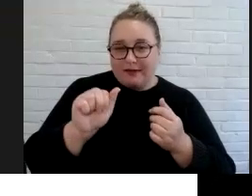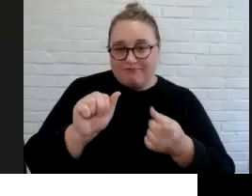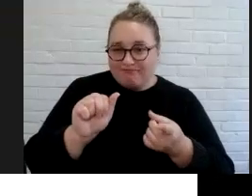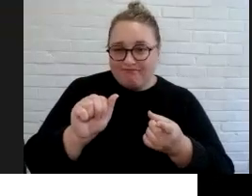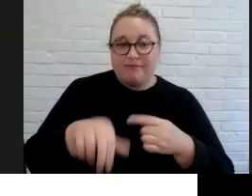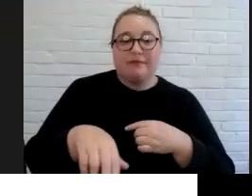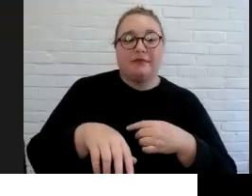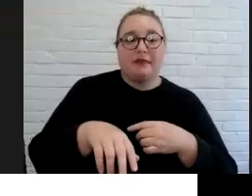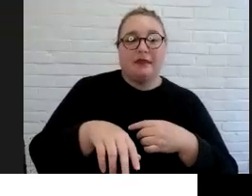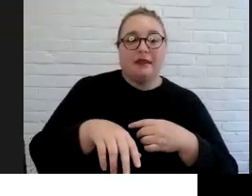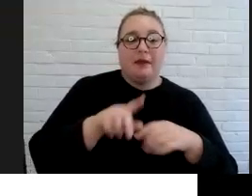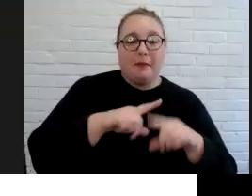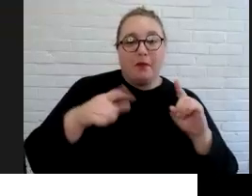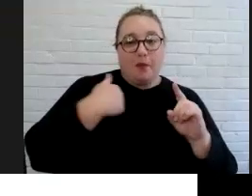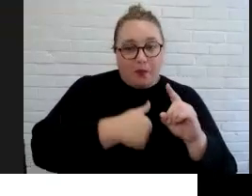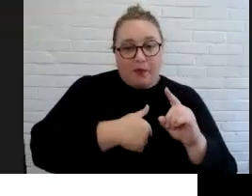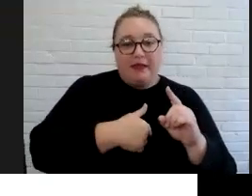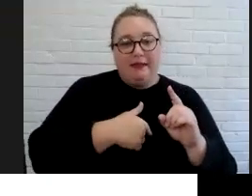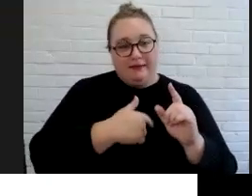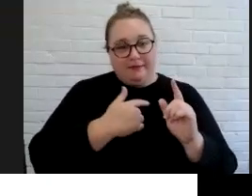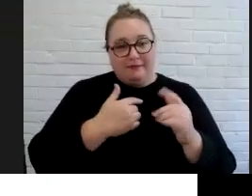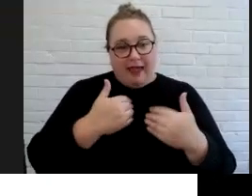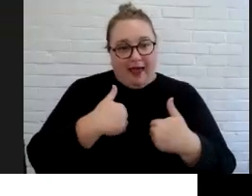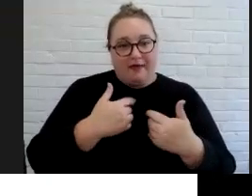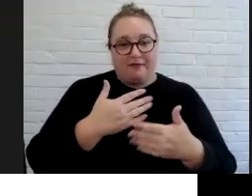Every time a new contract is negotiated,